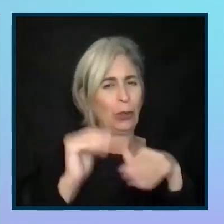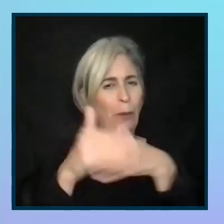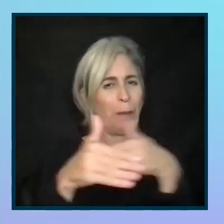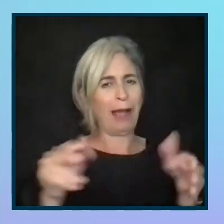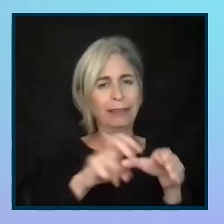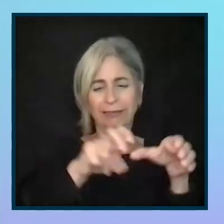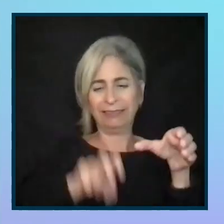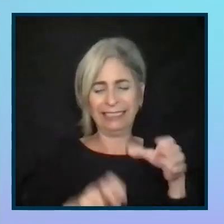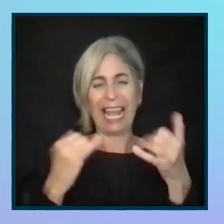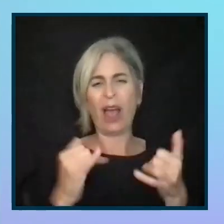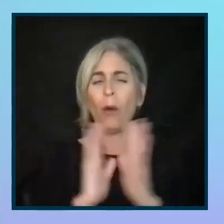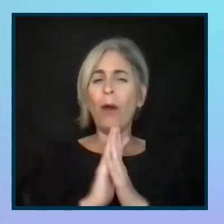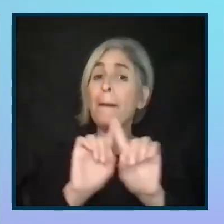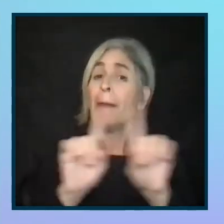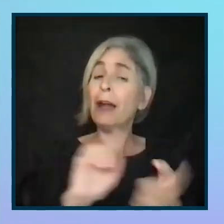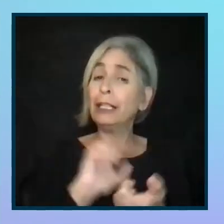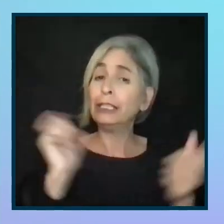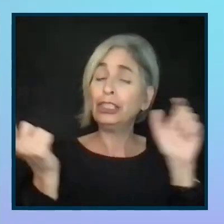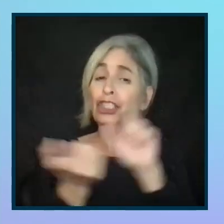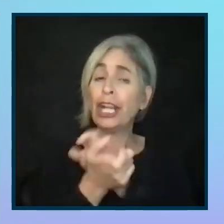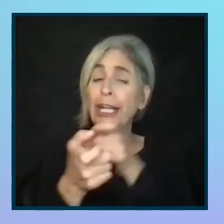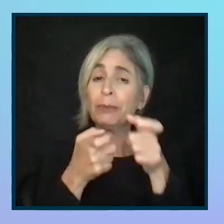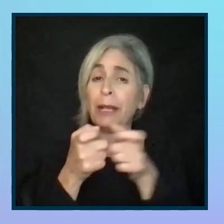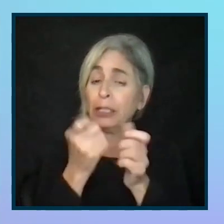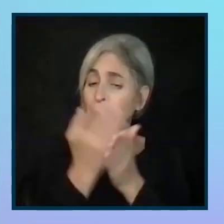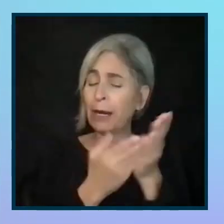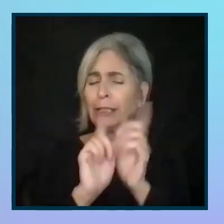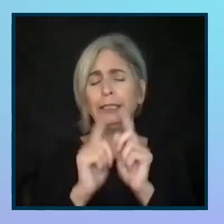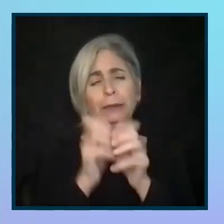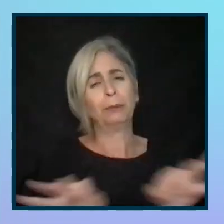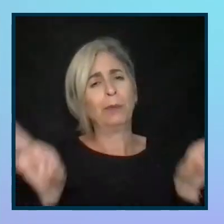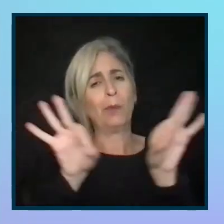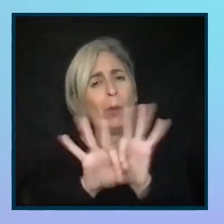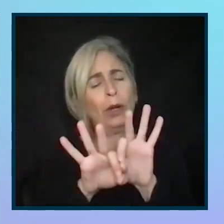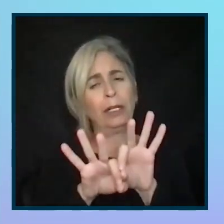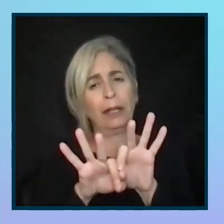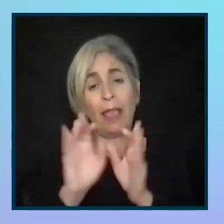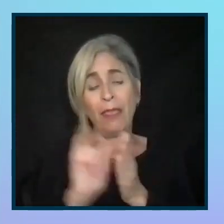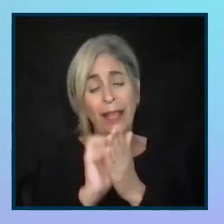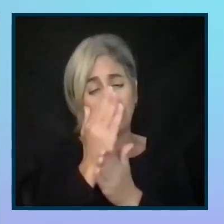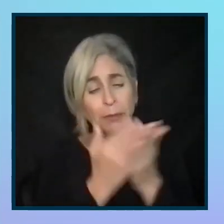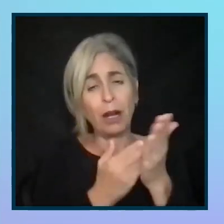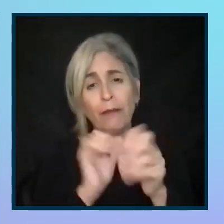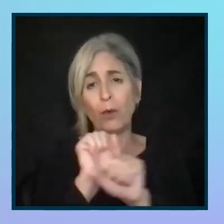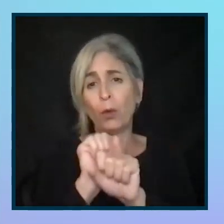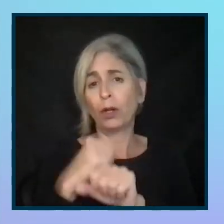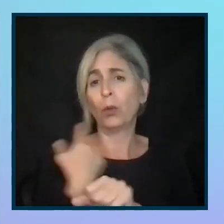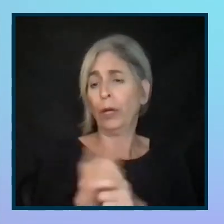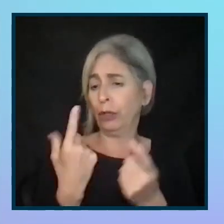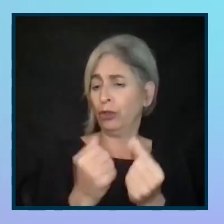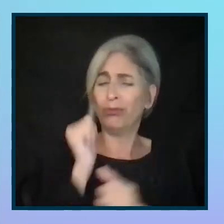I do think the change management piece is huge. That's part of the work that we're doing every day.